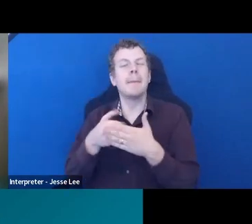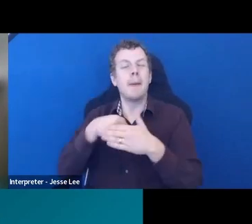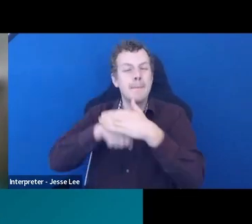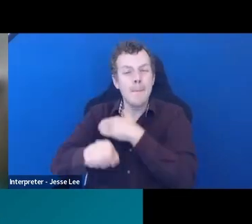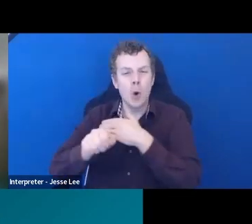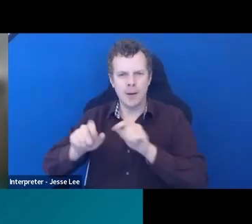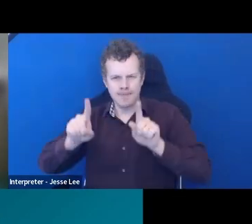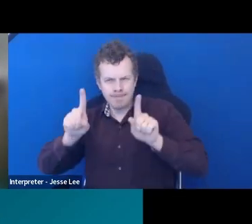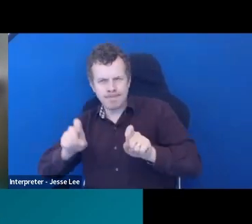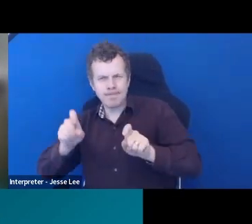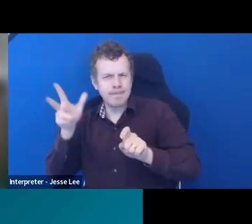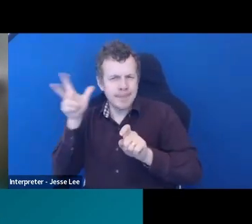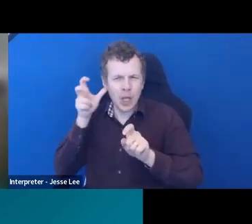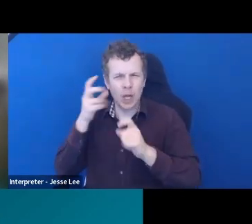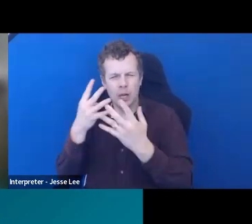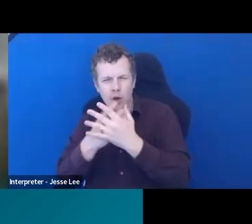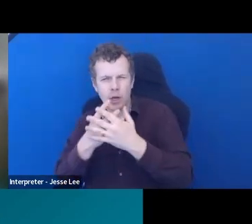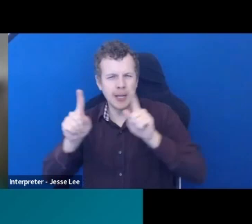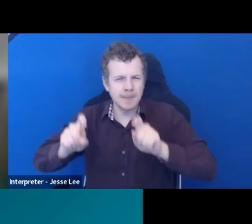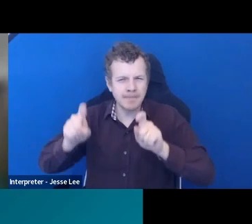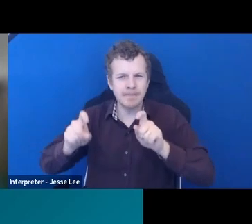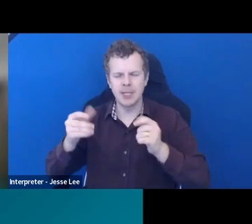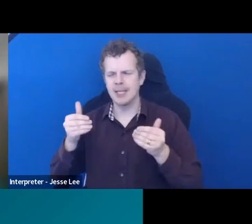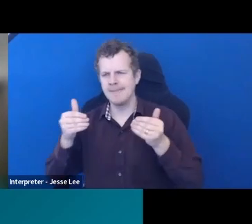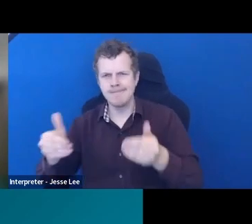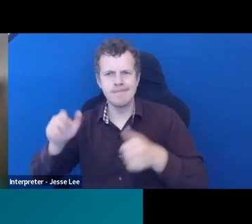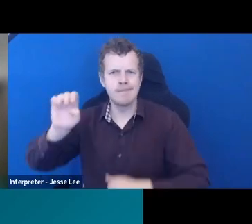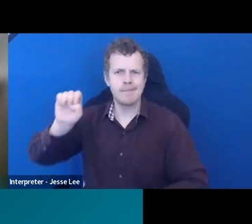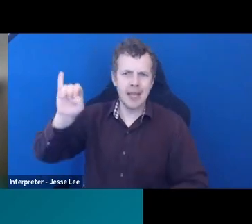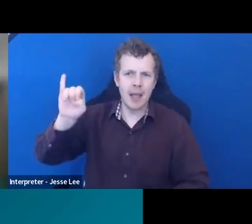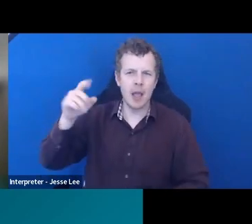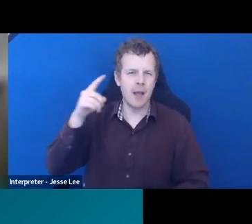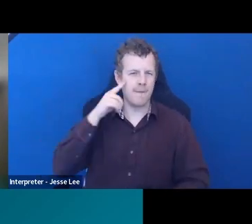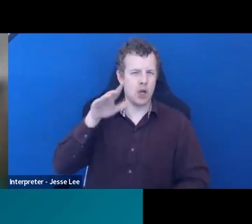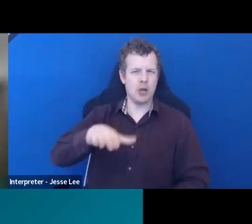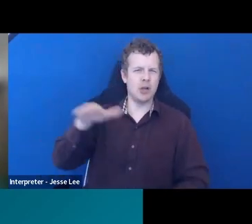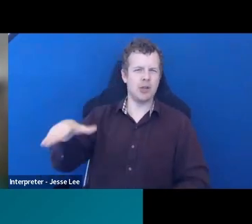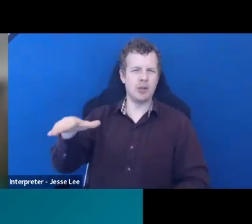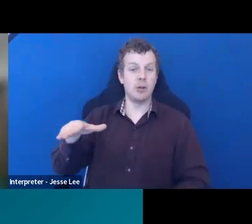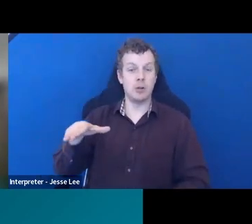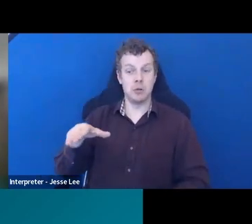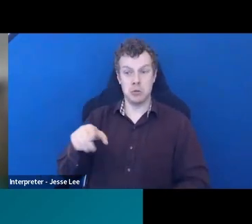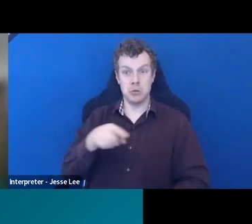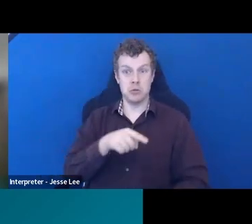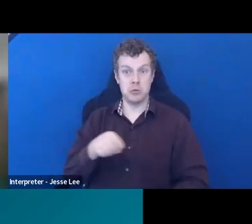early intervention services for children who are well, children who qualify for a variety of reasons.